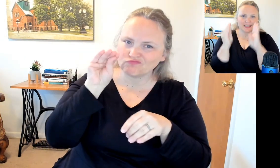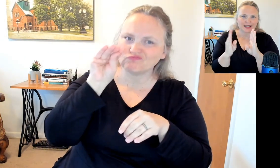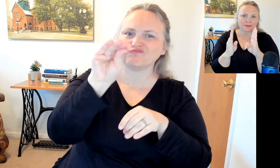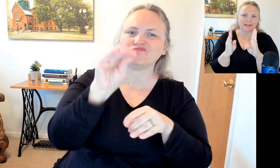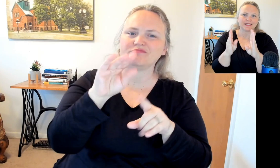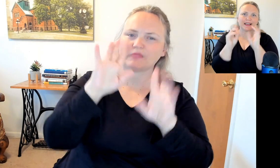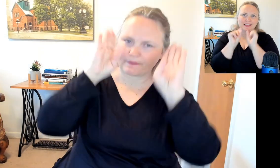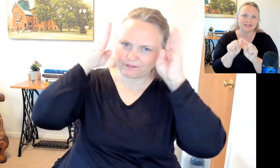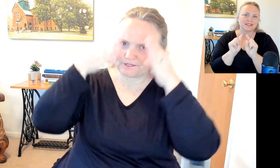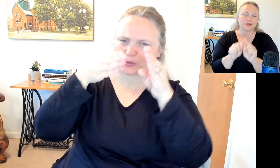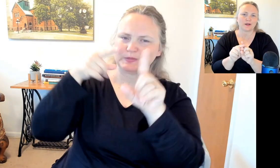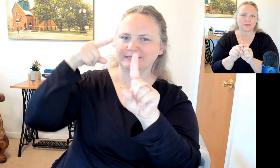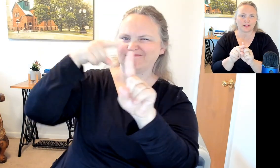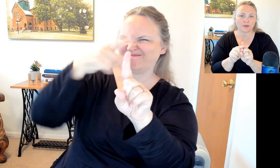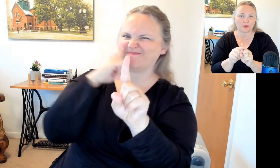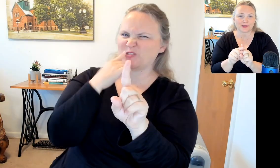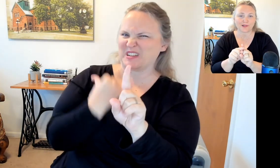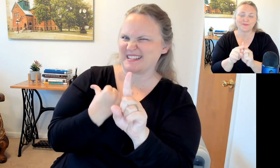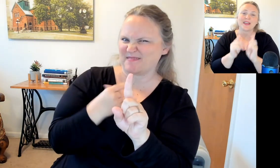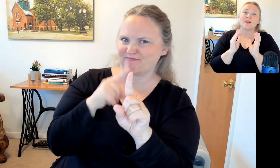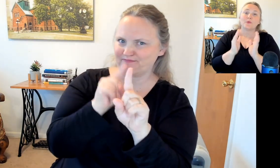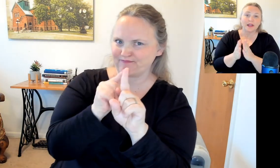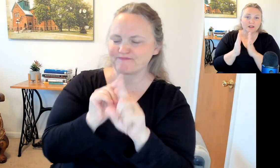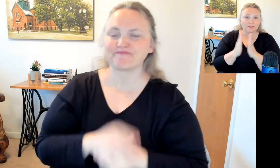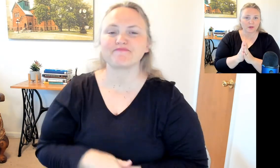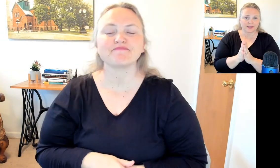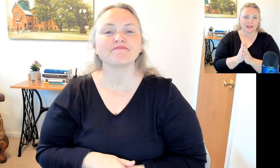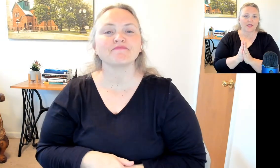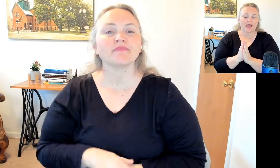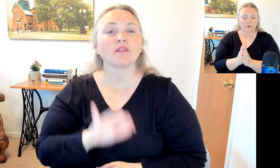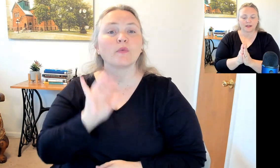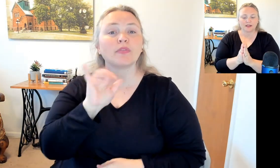the next place and say, this is the one I'm going to focus on. When you're focusing on that one.